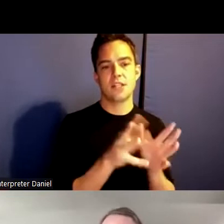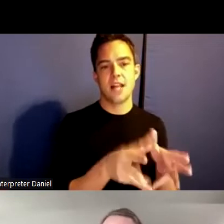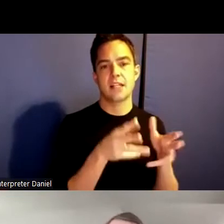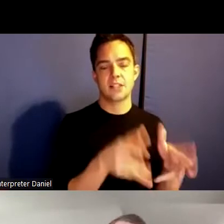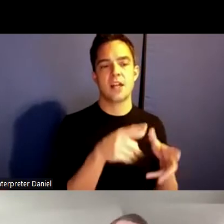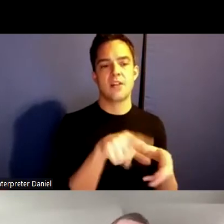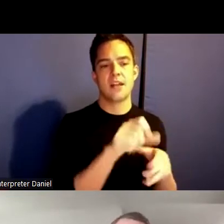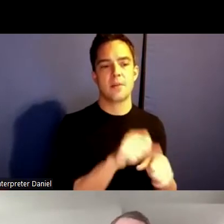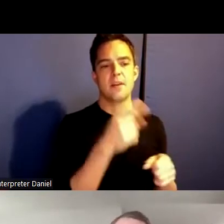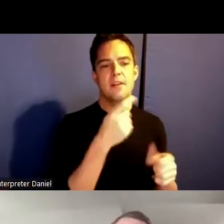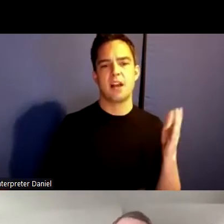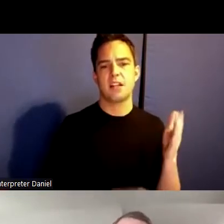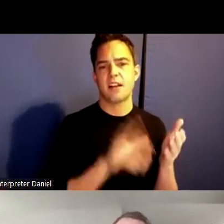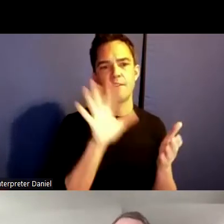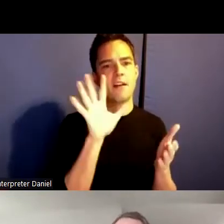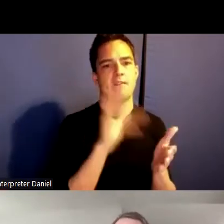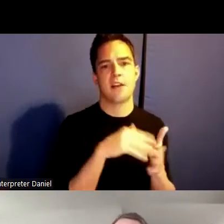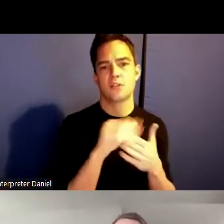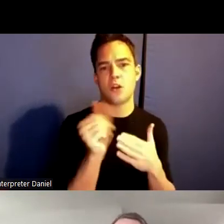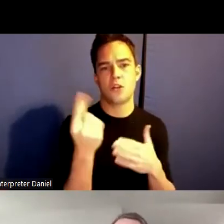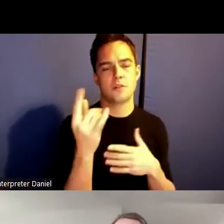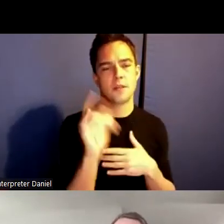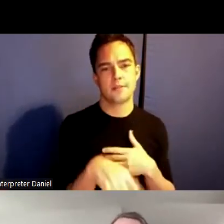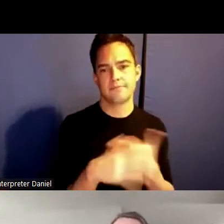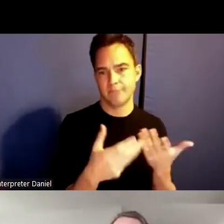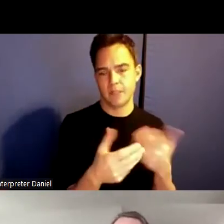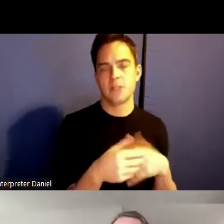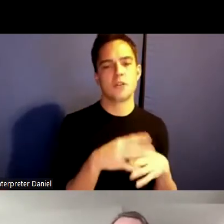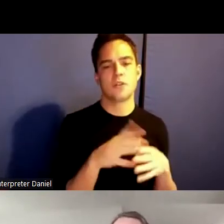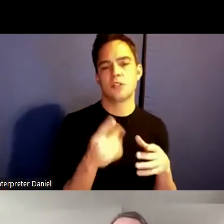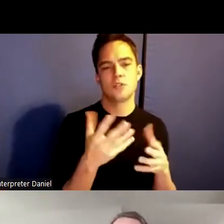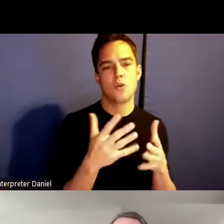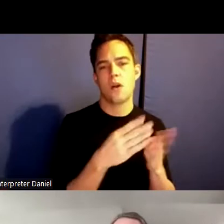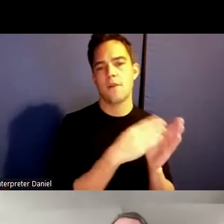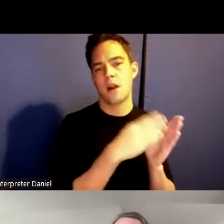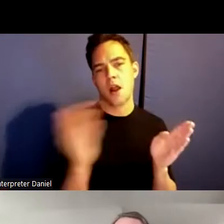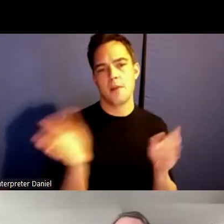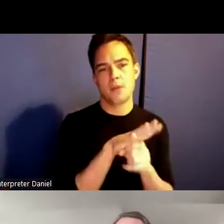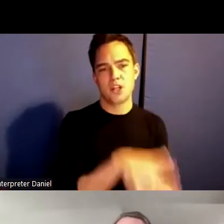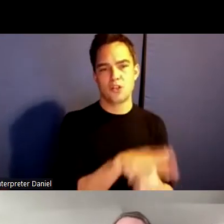fined something like $5,000. So just a whole lot of pressure there about getting things